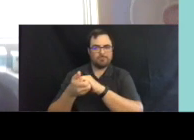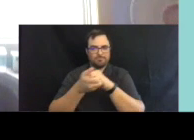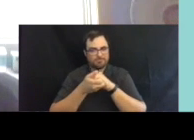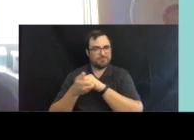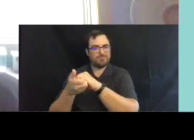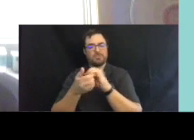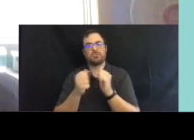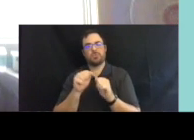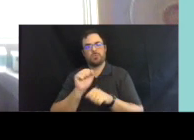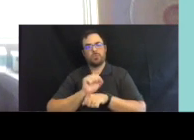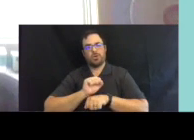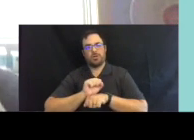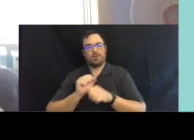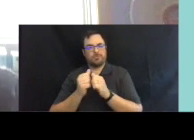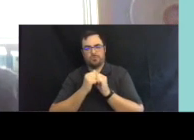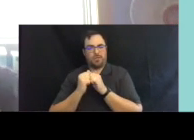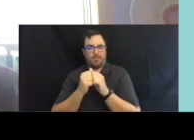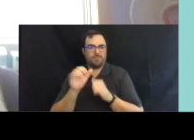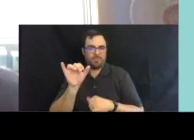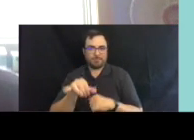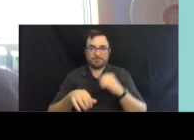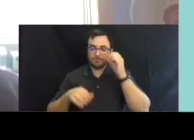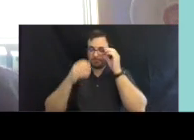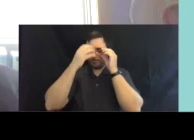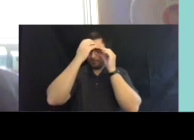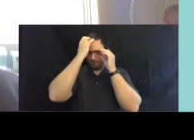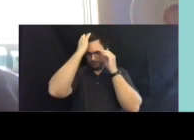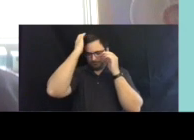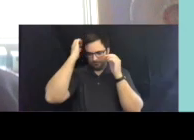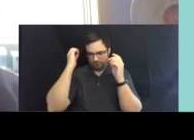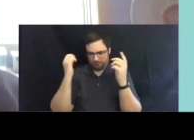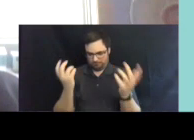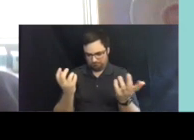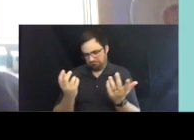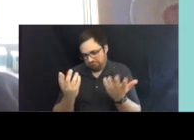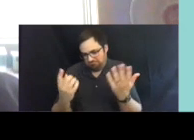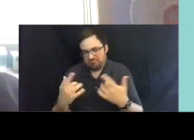activities. So I always was backing them up but that's..you know..that's not part of what I'm doing now.